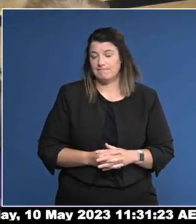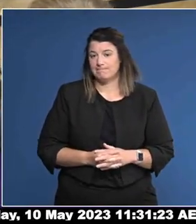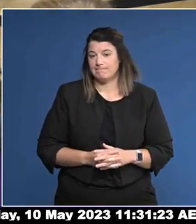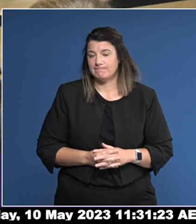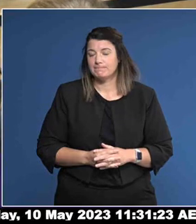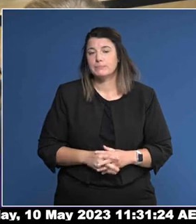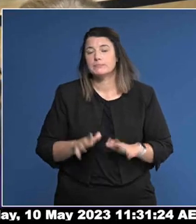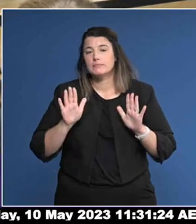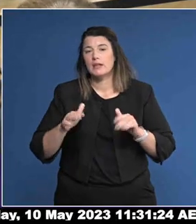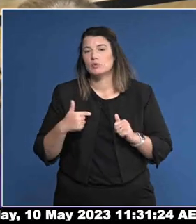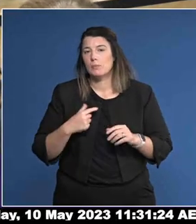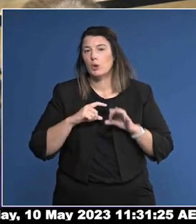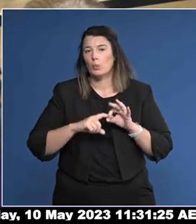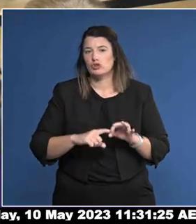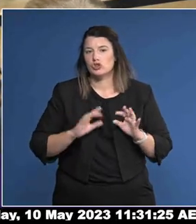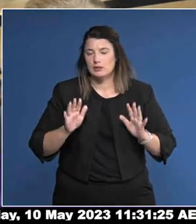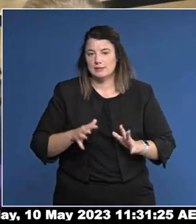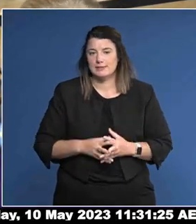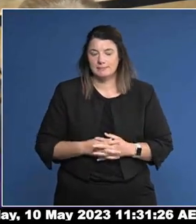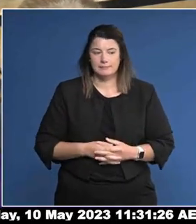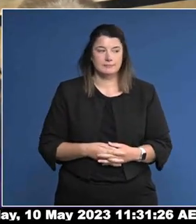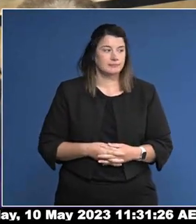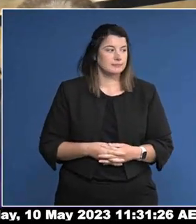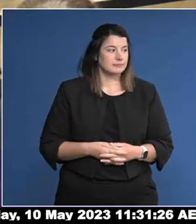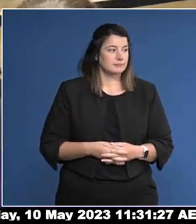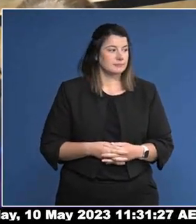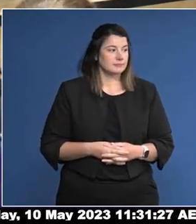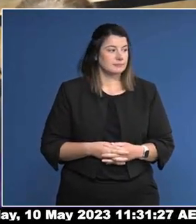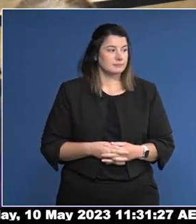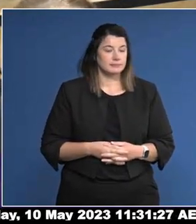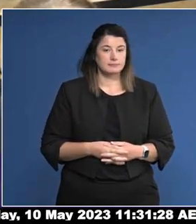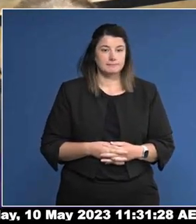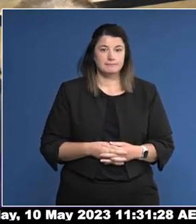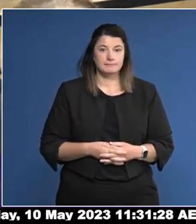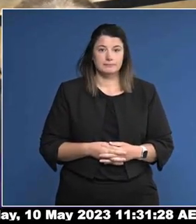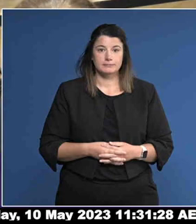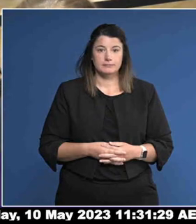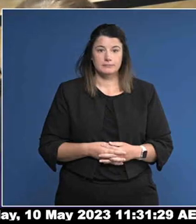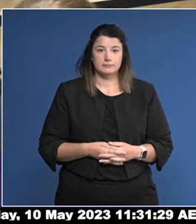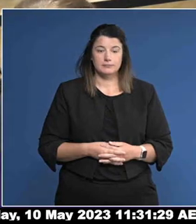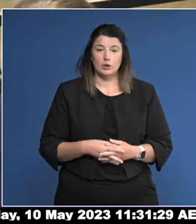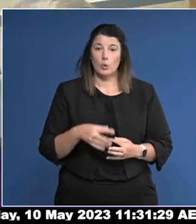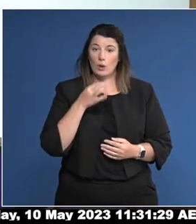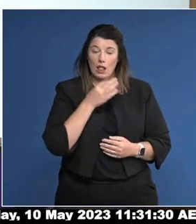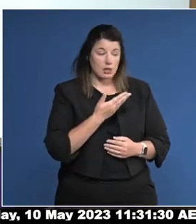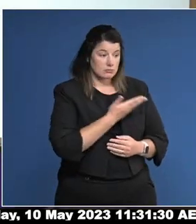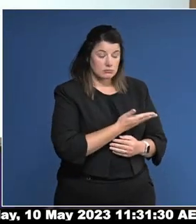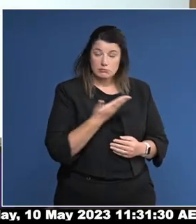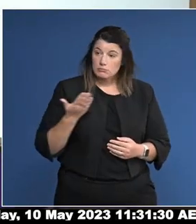COMMISSIONER McEWIN: Thank you, Ms Mahony. Ms Stevenson, I'll ask my colleagues if they have any questions.